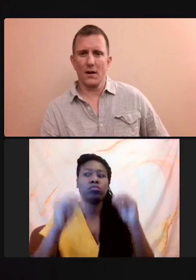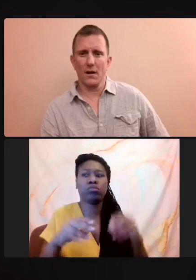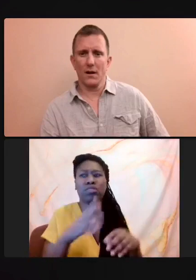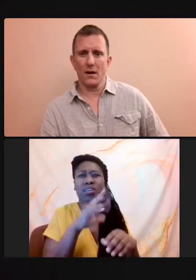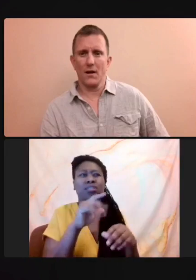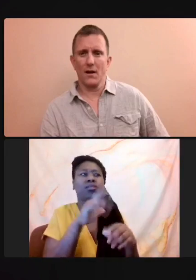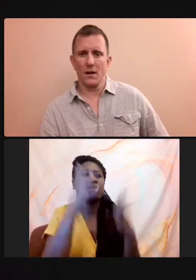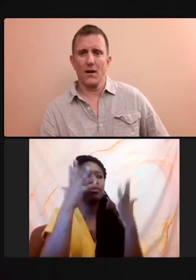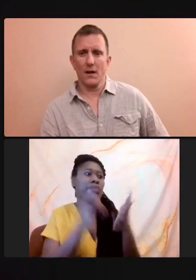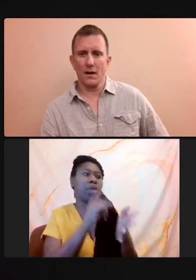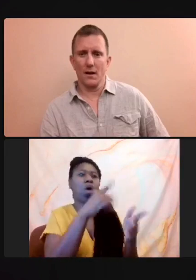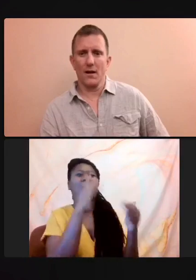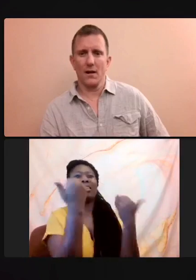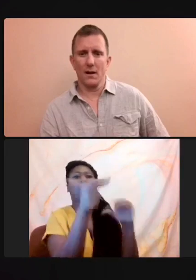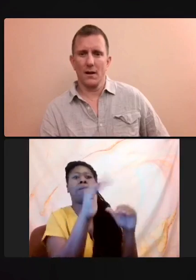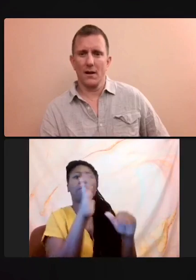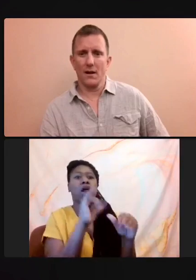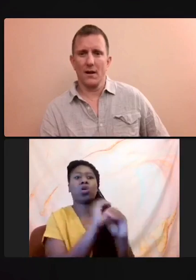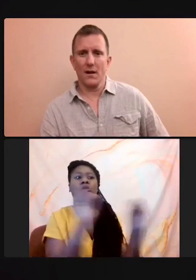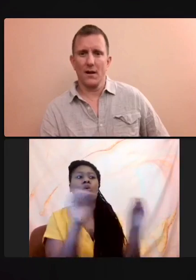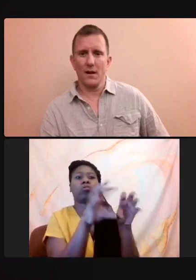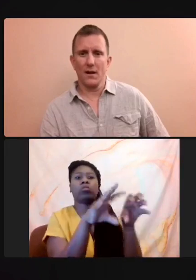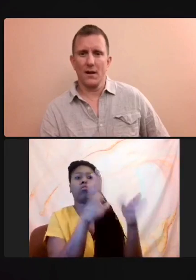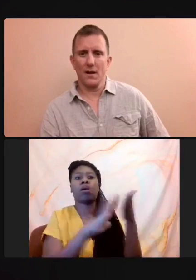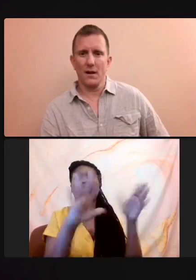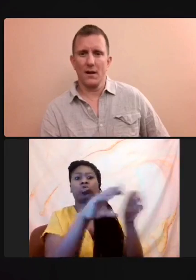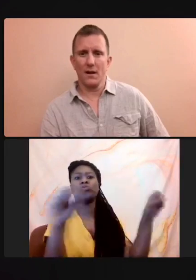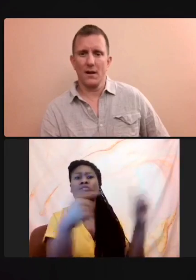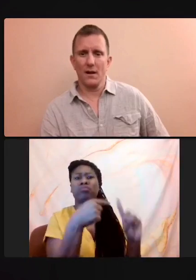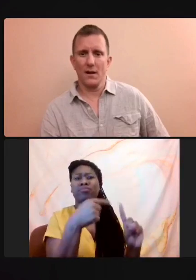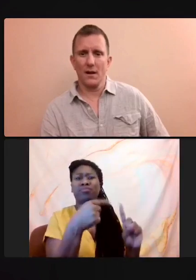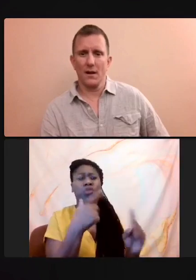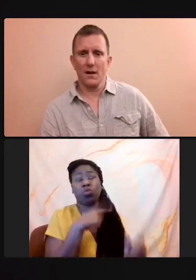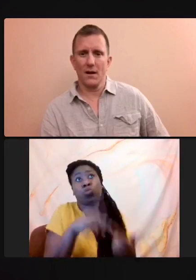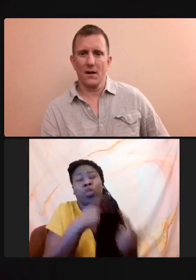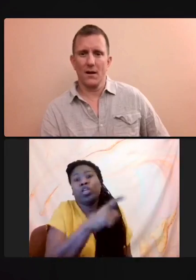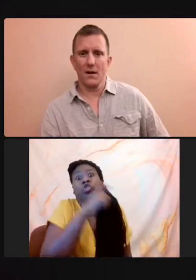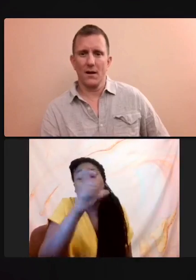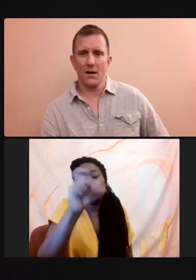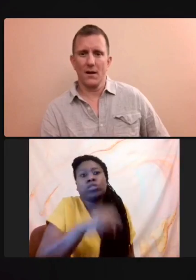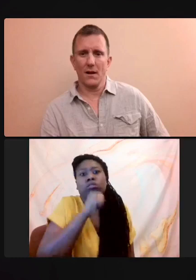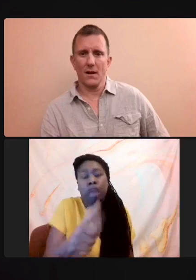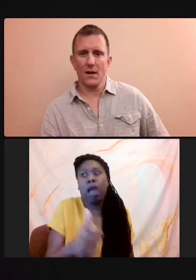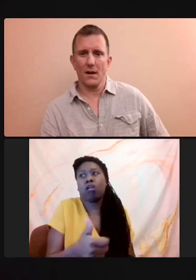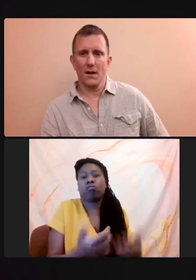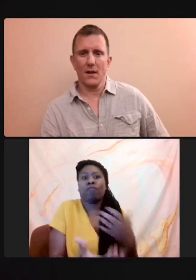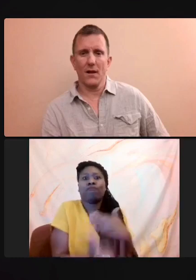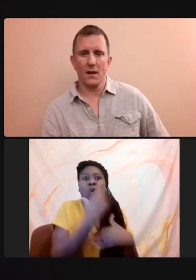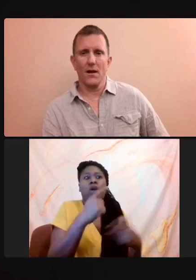So you're forcing us, the deaf community, to accommodate you? Absolutely not. Right. We're not going to do that.